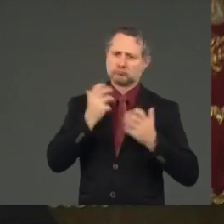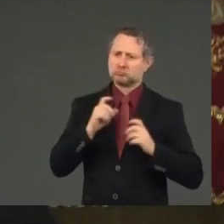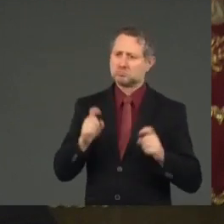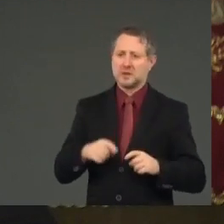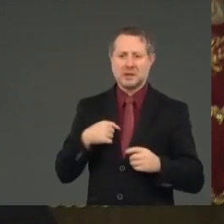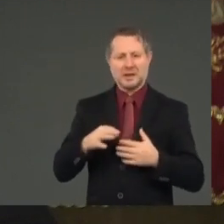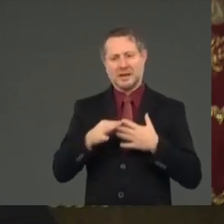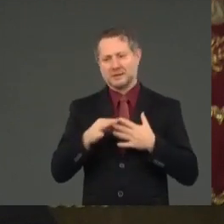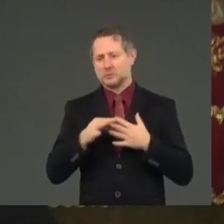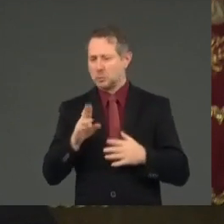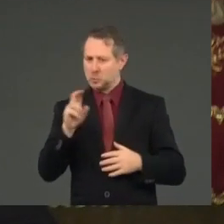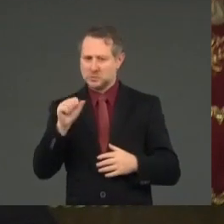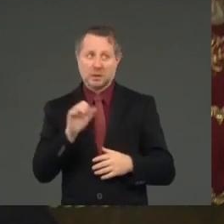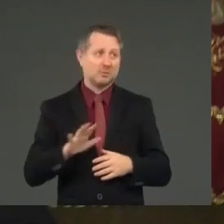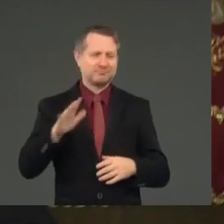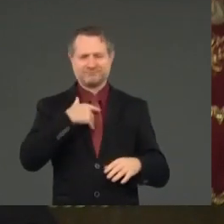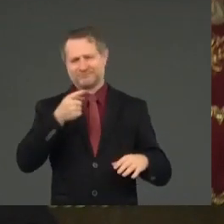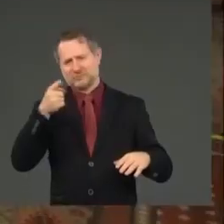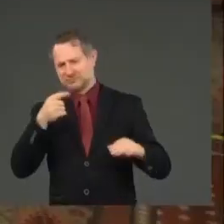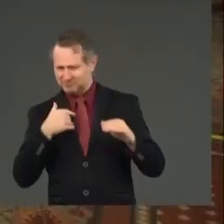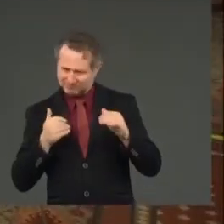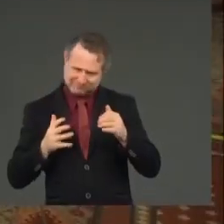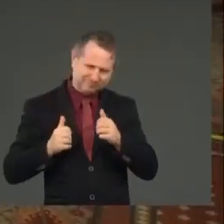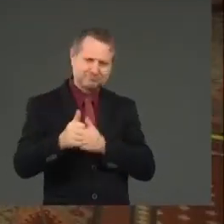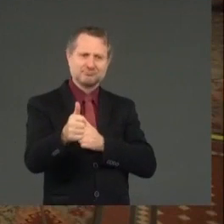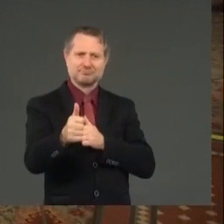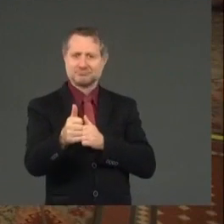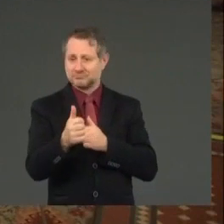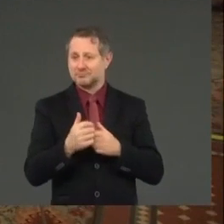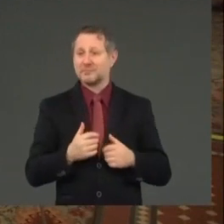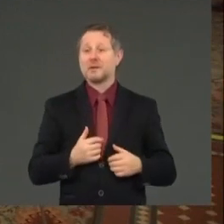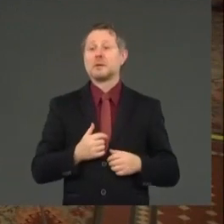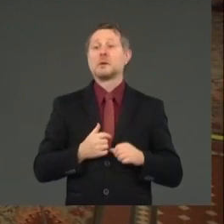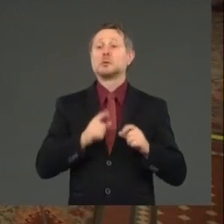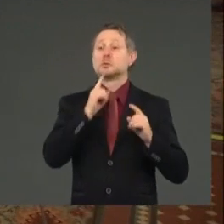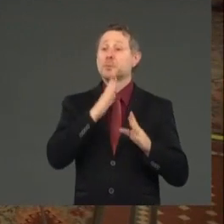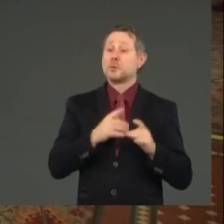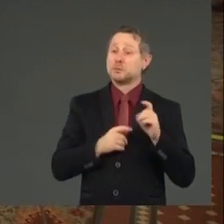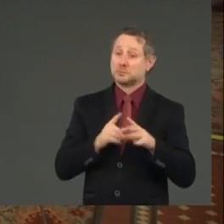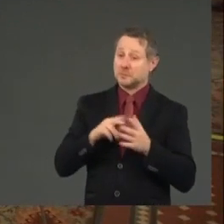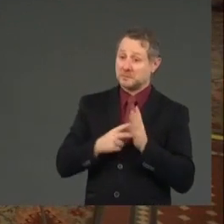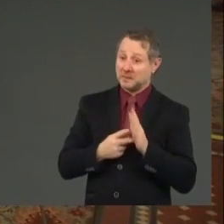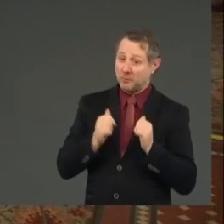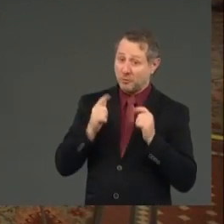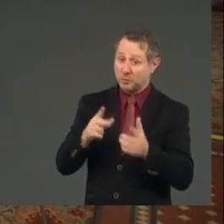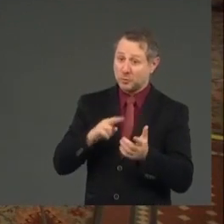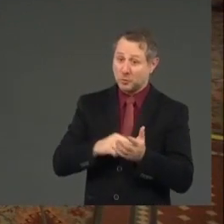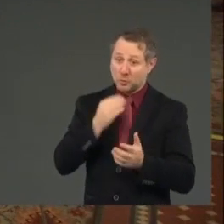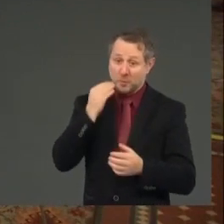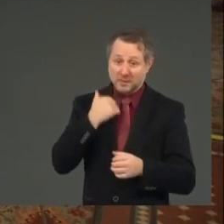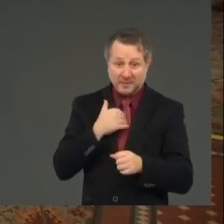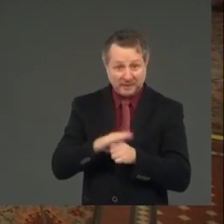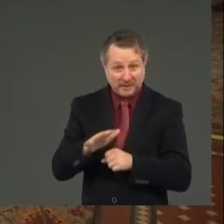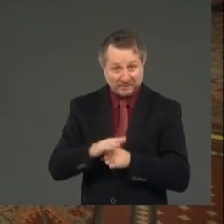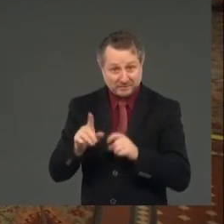180,000 INCLUDING STAFF. SO IT'S VERY AGGRESSIVE, WE ARE LEADING THE NATION ON THIS. YES, WE BELIEVE WE'RE GOING TO